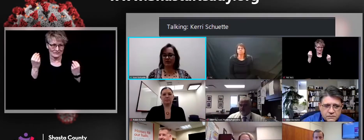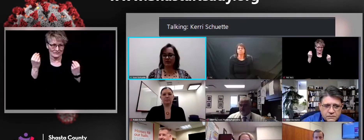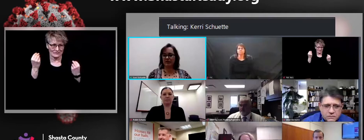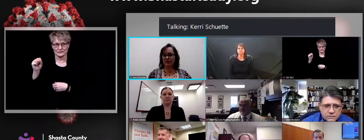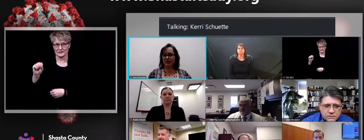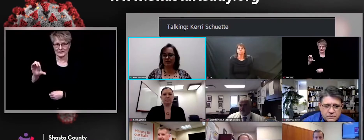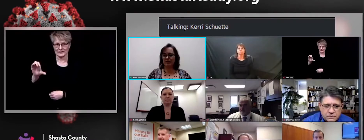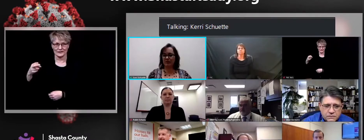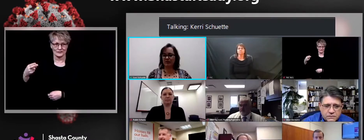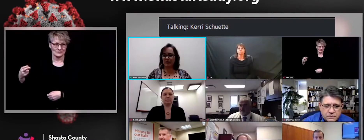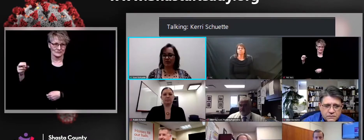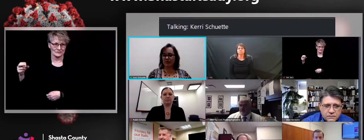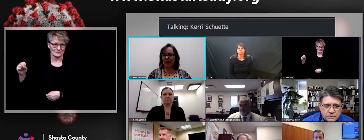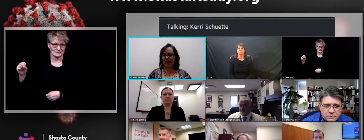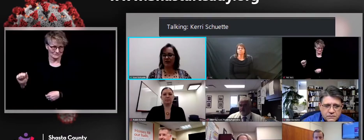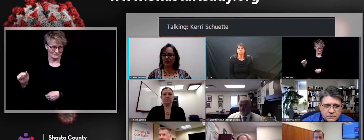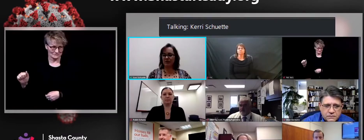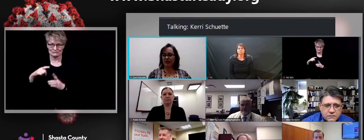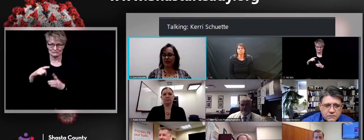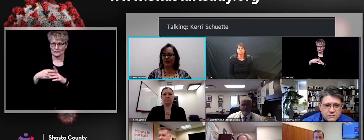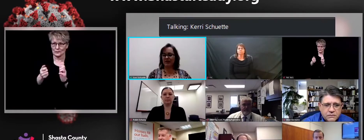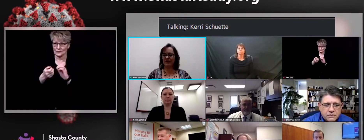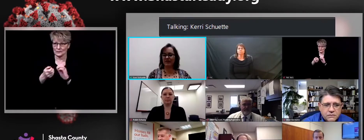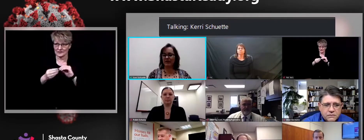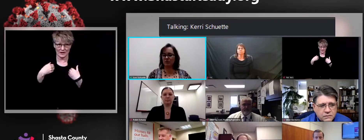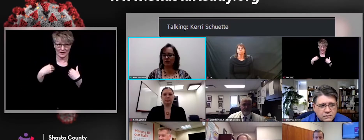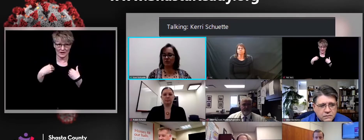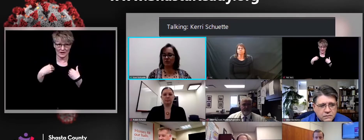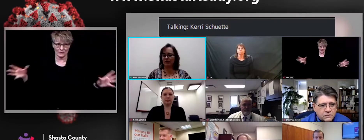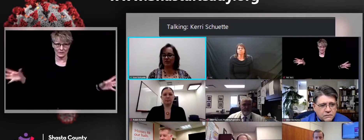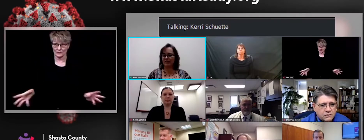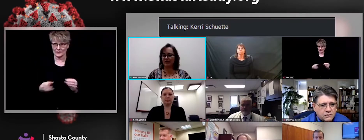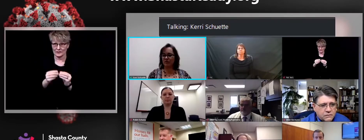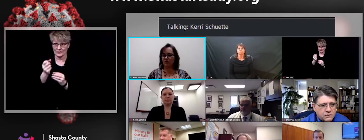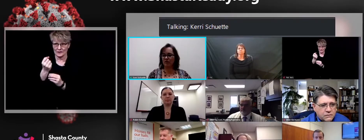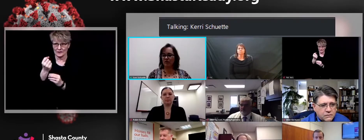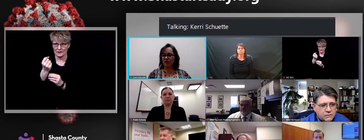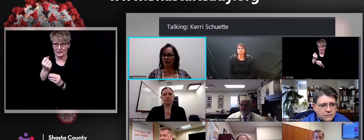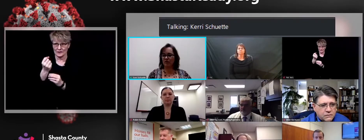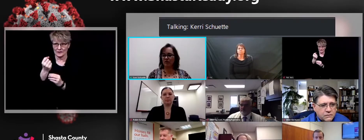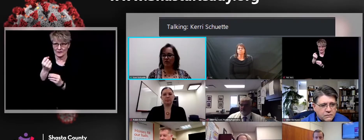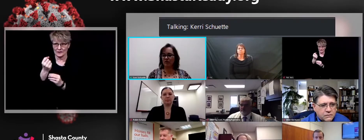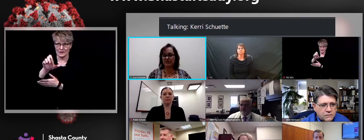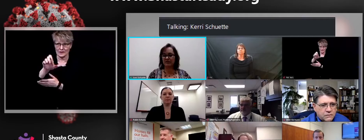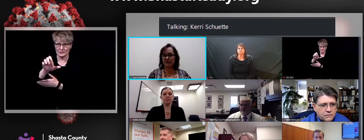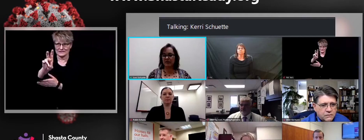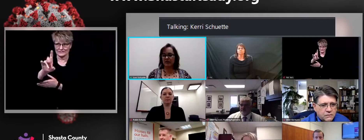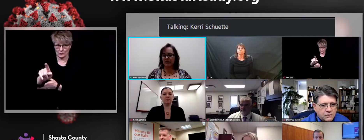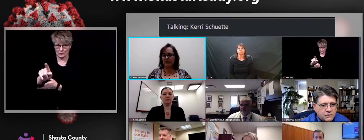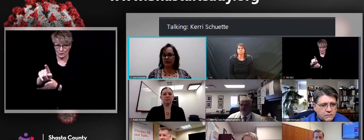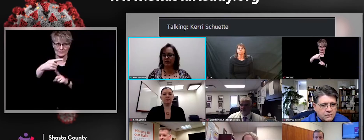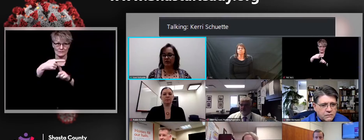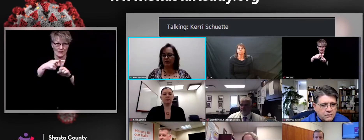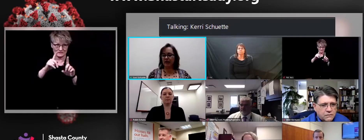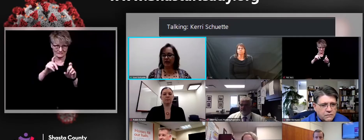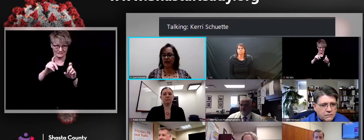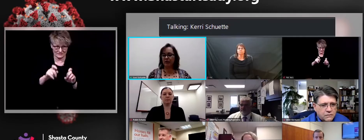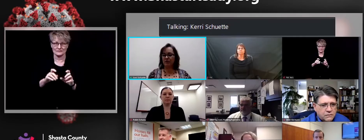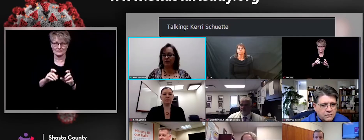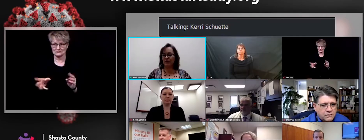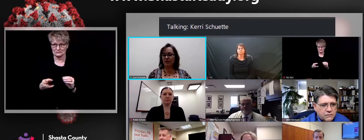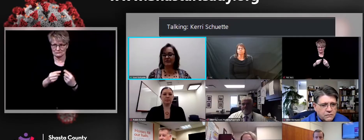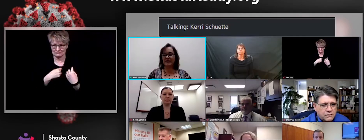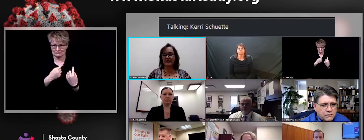always do with the numbers. We've had a total of 11,171 confirmed cases, including 34 from